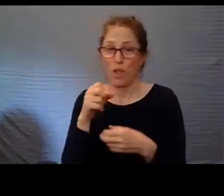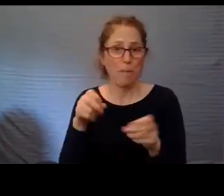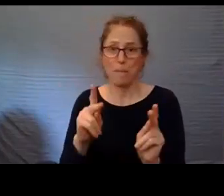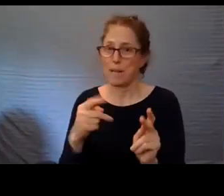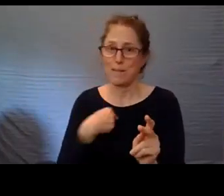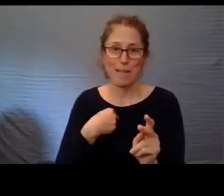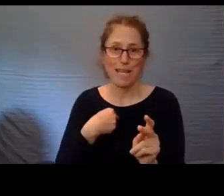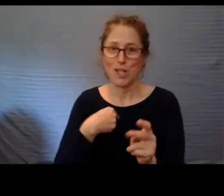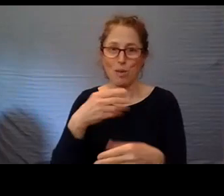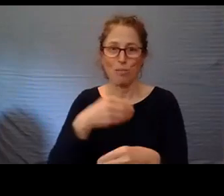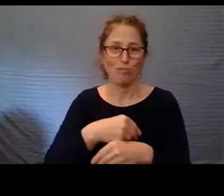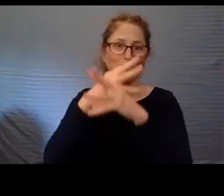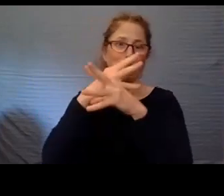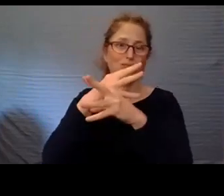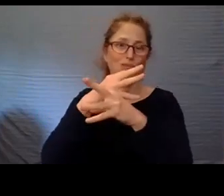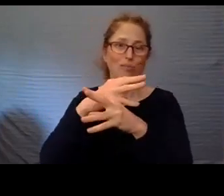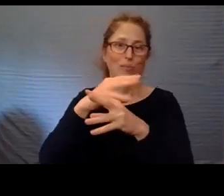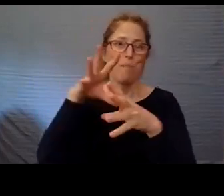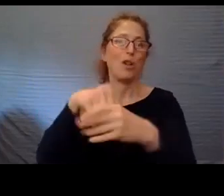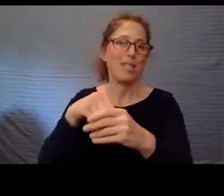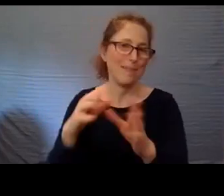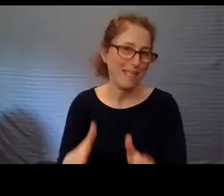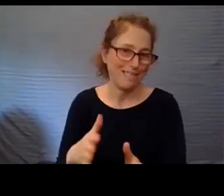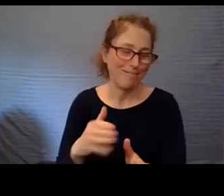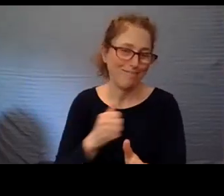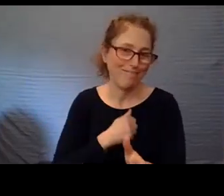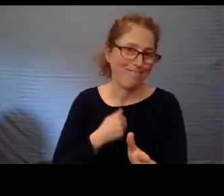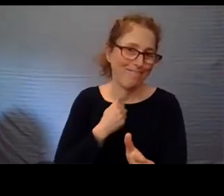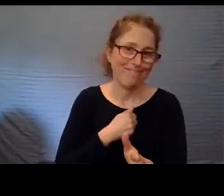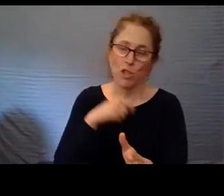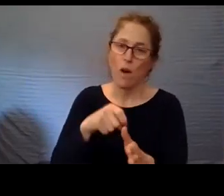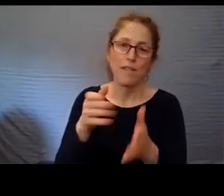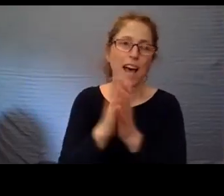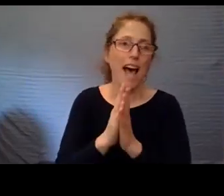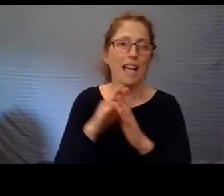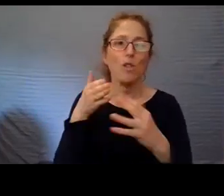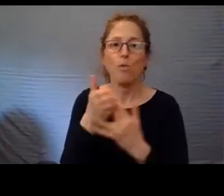your video on, so you have to ask questions through the chat. I'm really sorry about that.